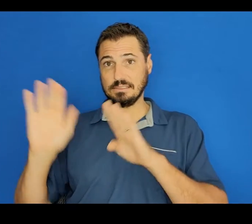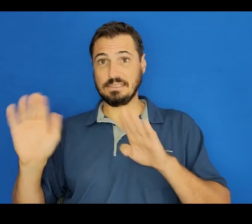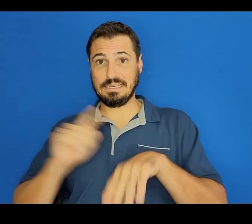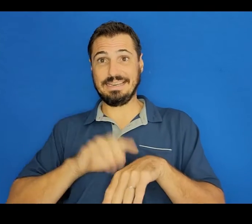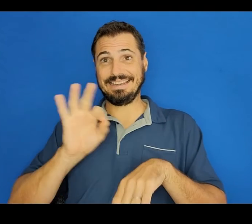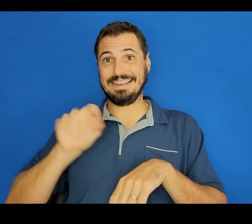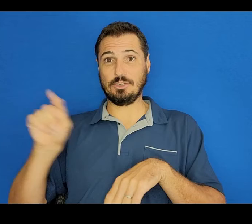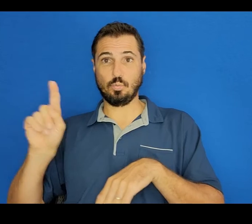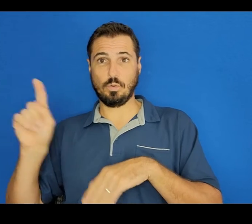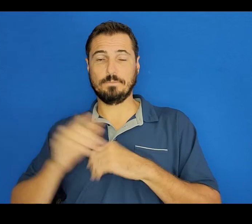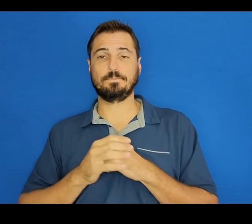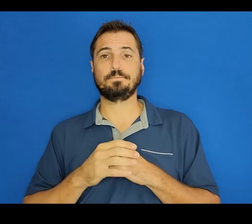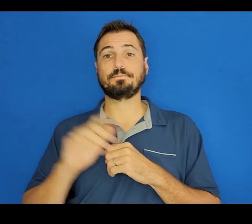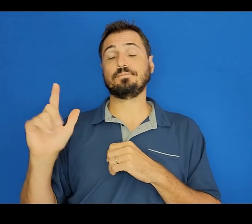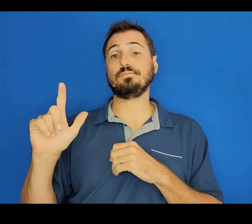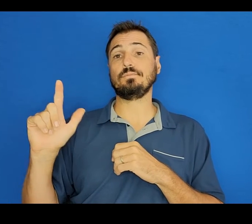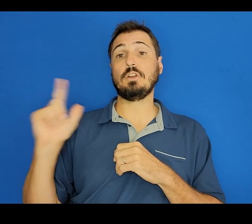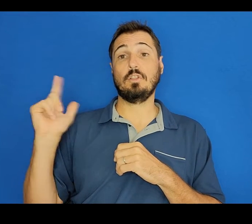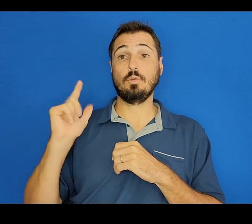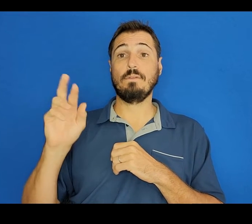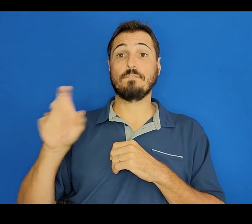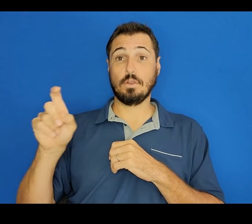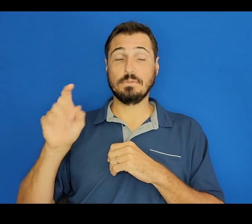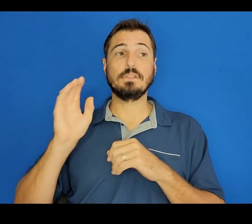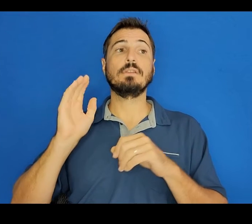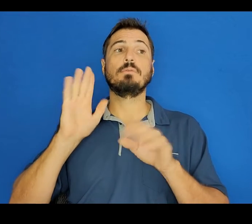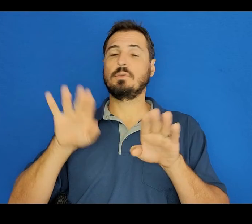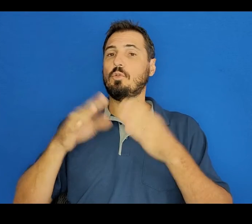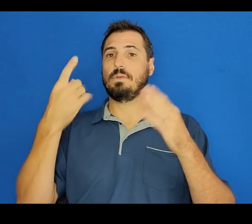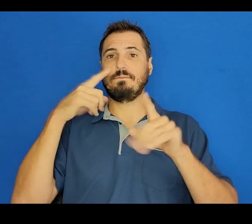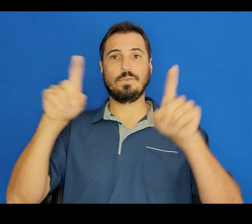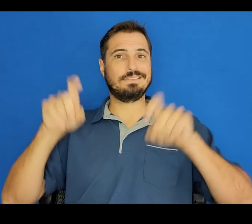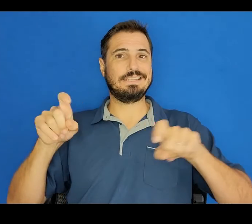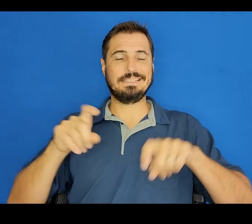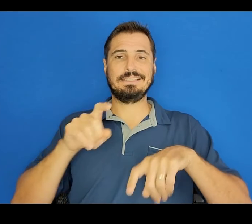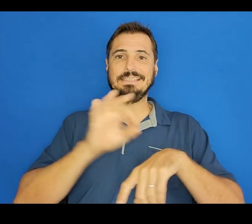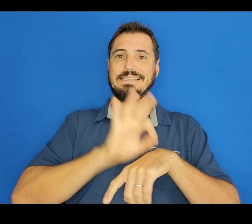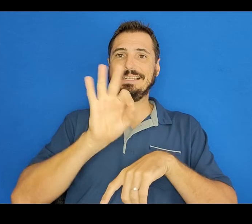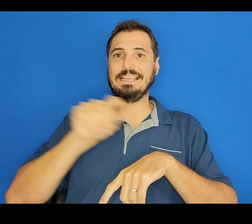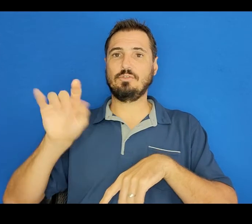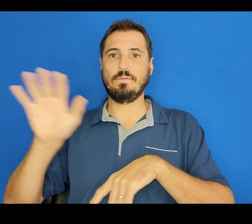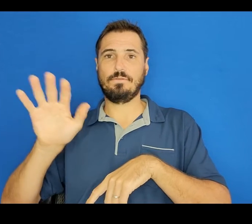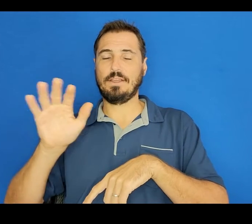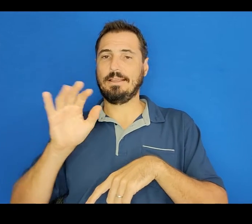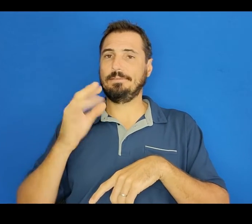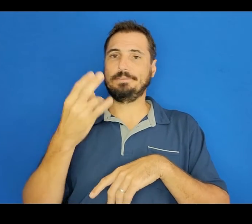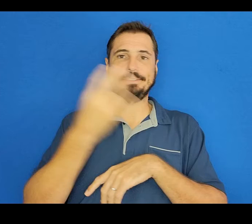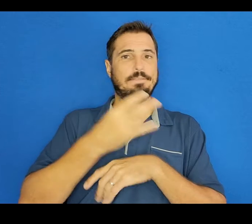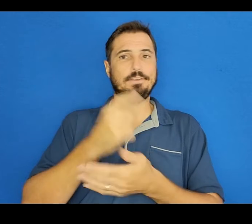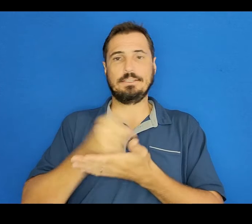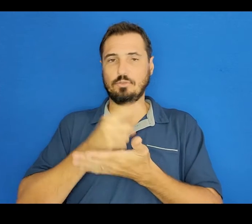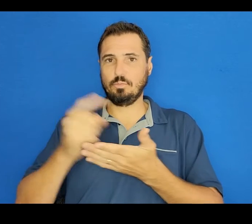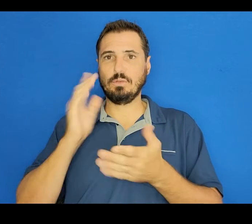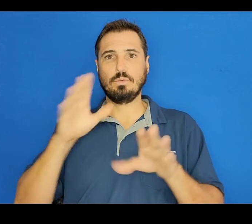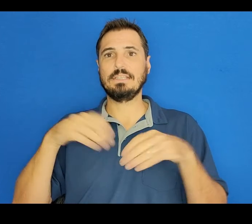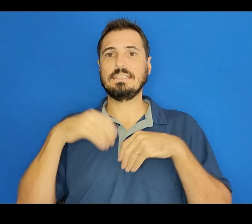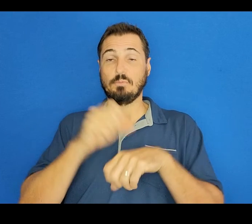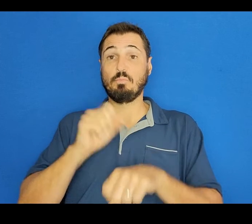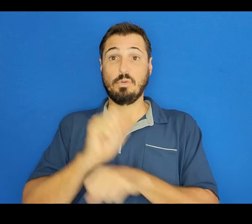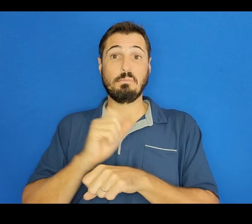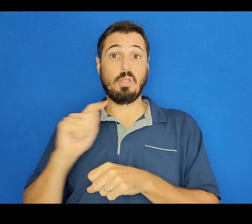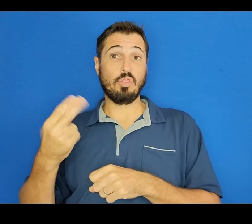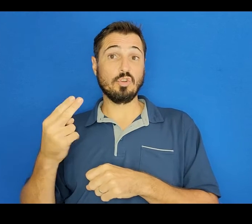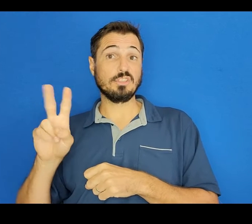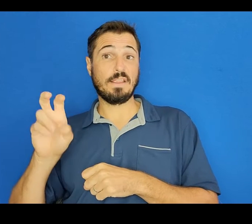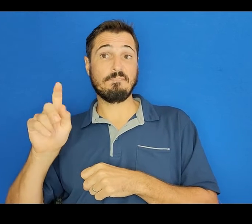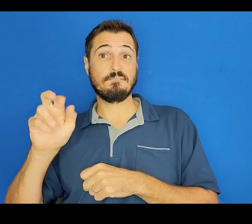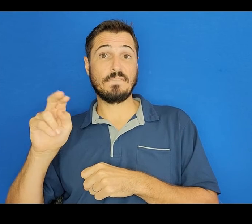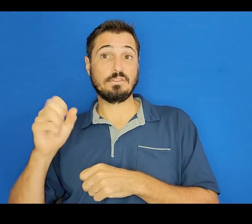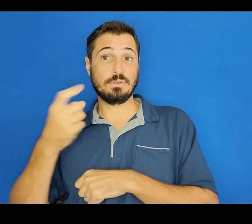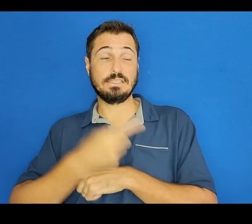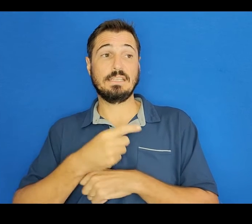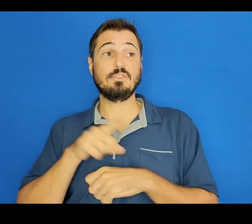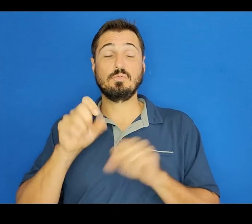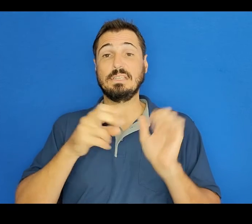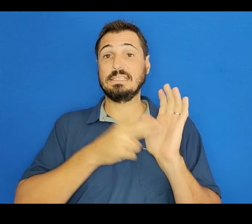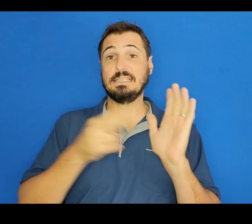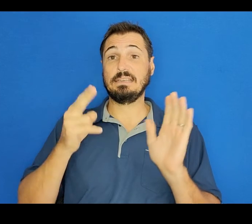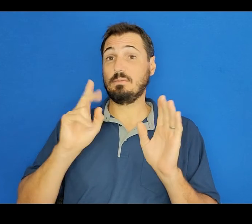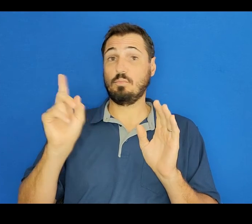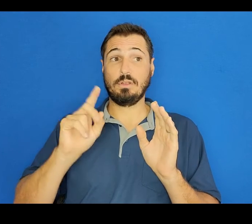Lihue Pharmacy is open for testing seven days a week from 9 to 5. They are accepting appointments on Veterans’ Day. Sign up at PreventCOVIDHI.com.